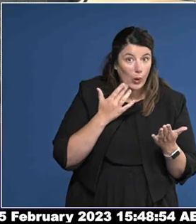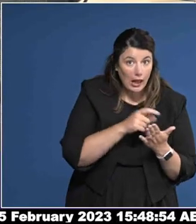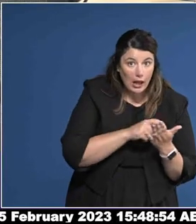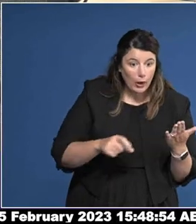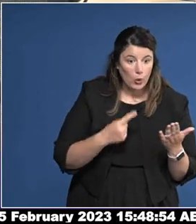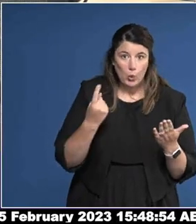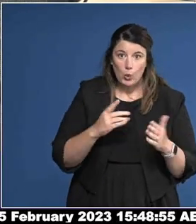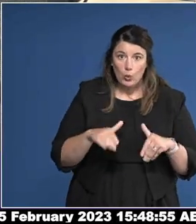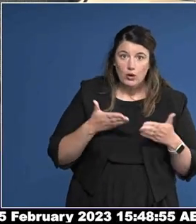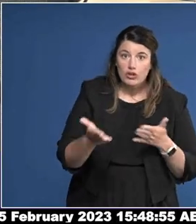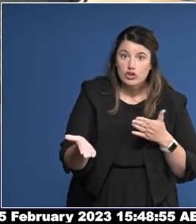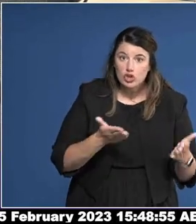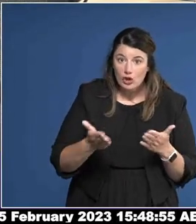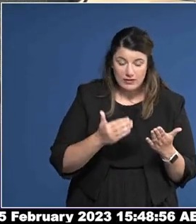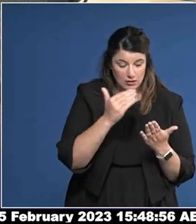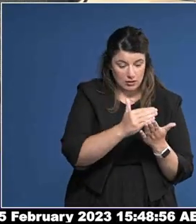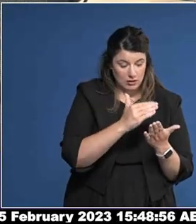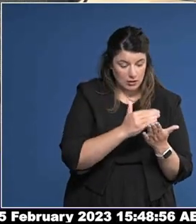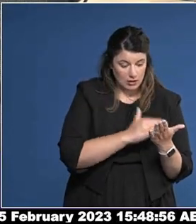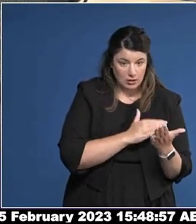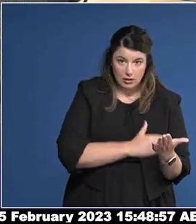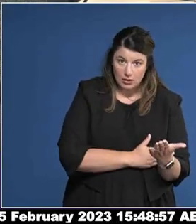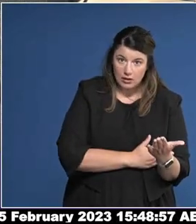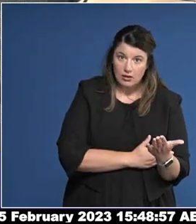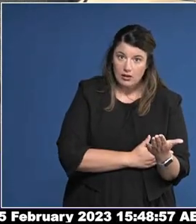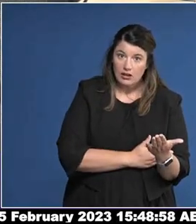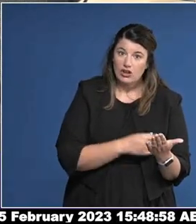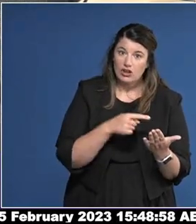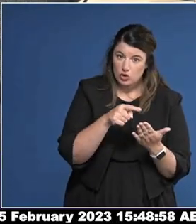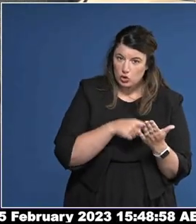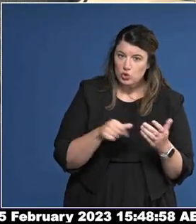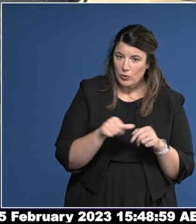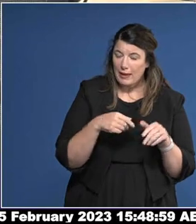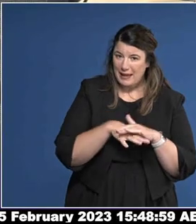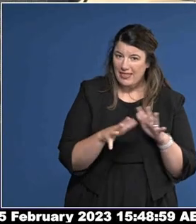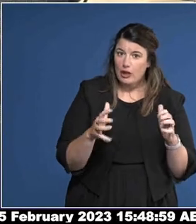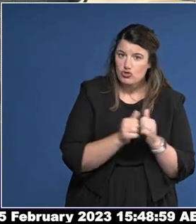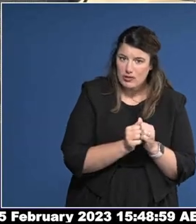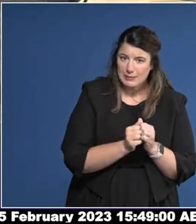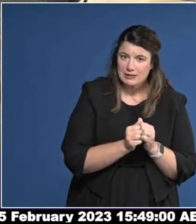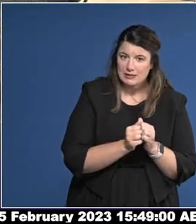it - would you see that in the agreement rather than in a document that's developed later after the agreement is entered into?